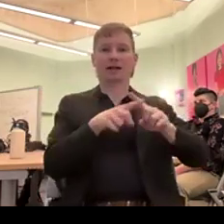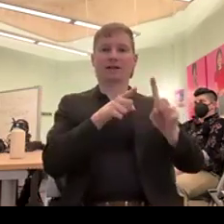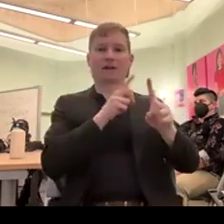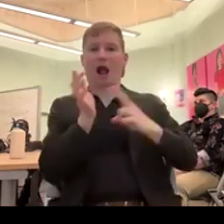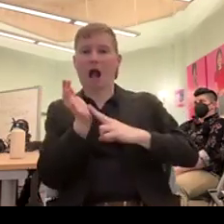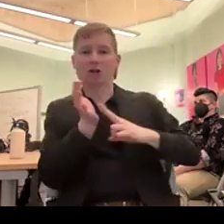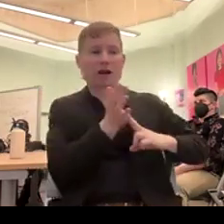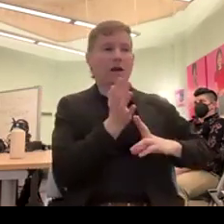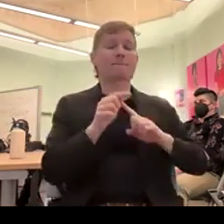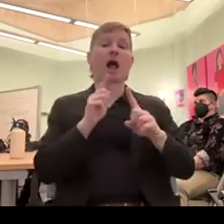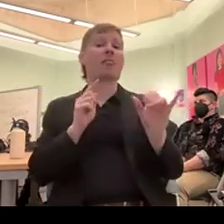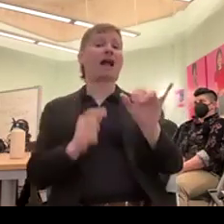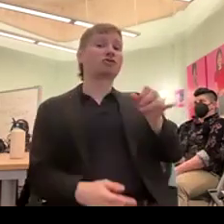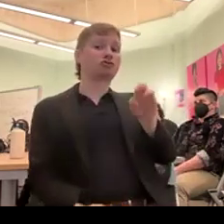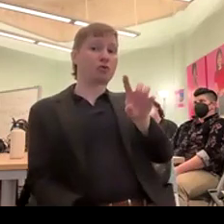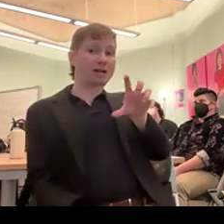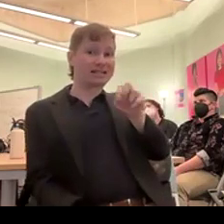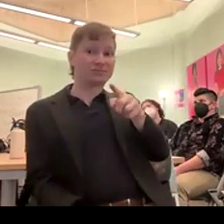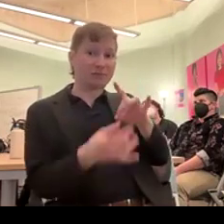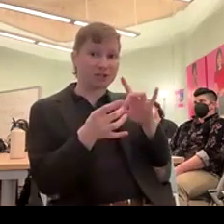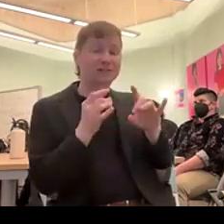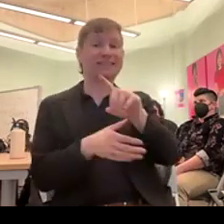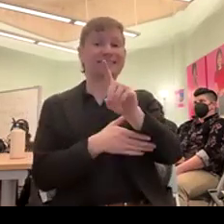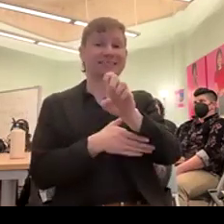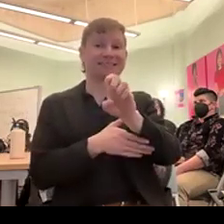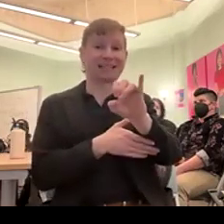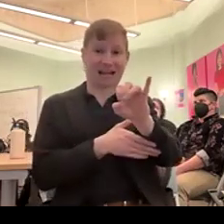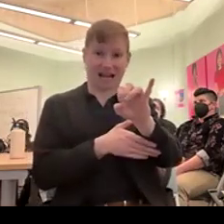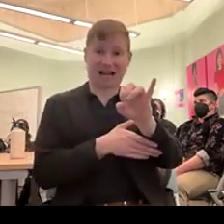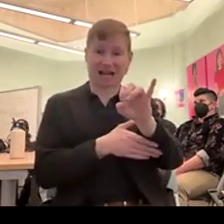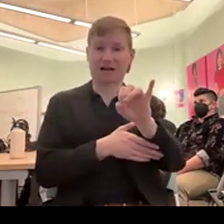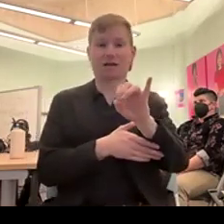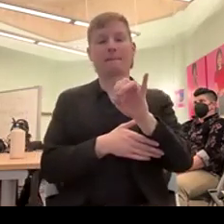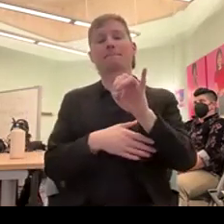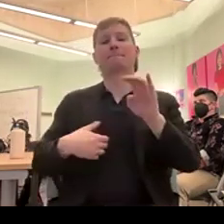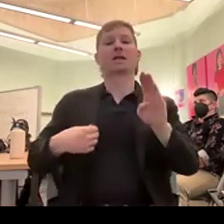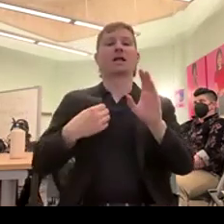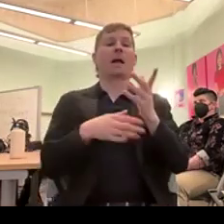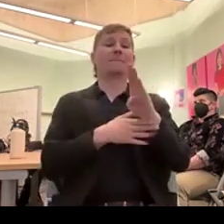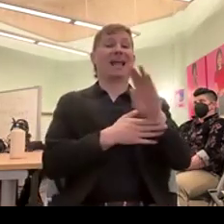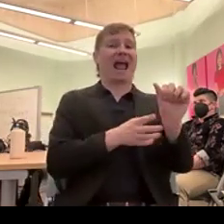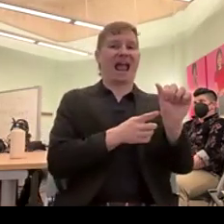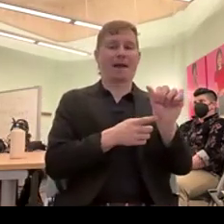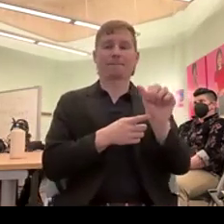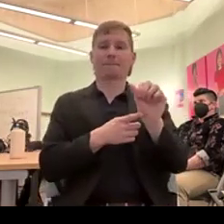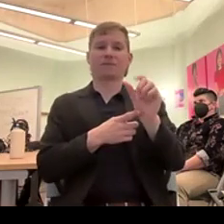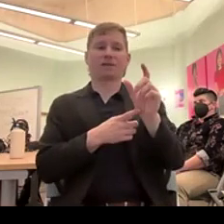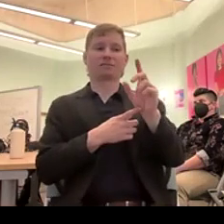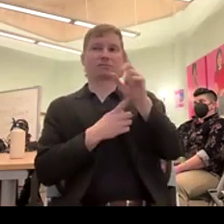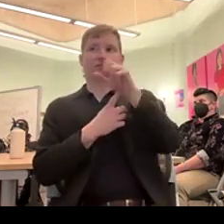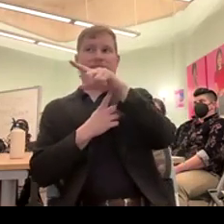of grant contracts, all of that. But still, as Jordan said too, the DEIB is a big focus of our